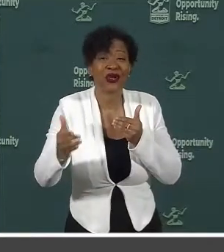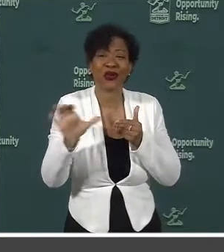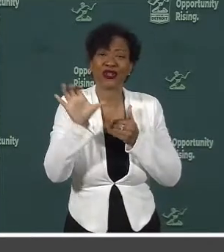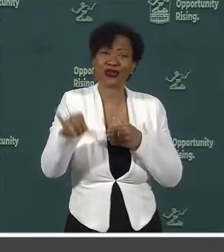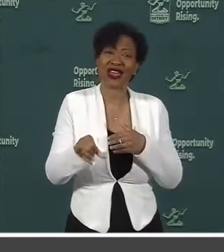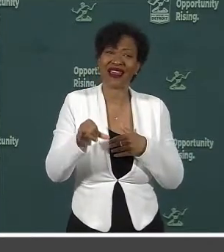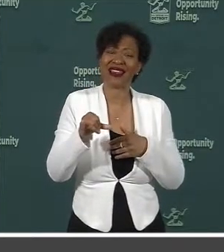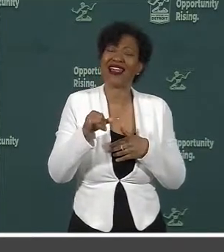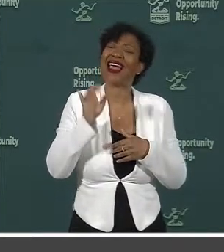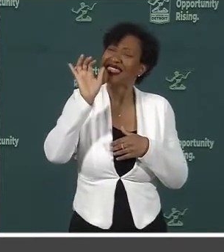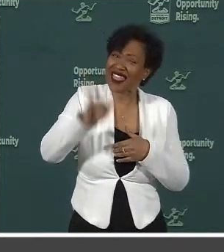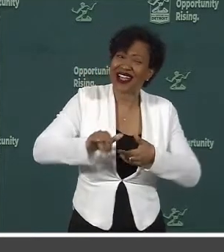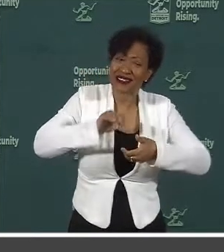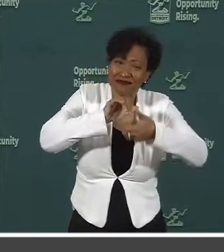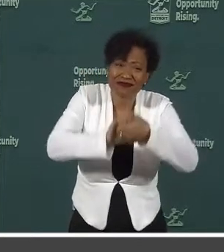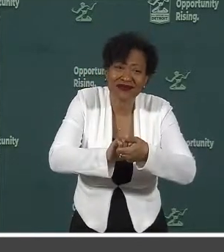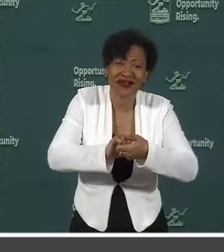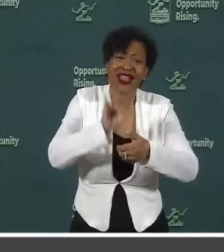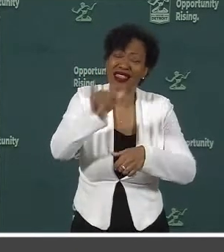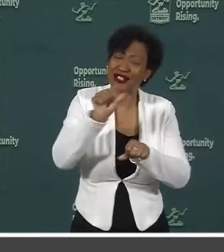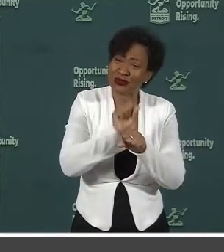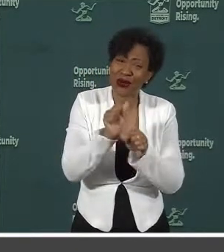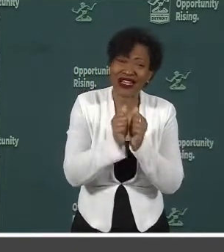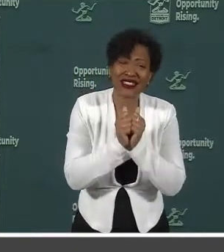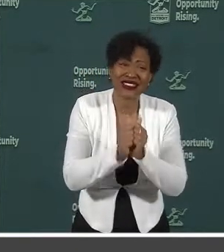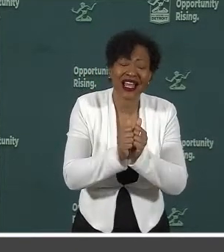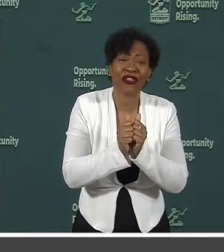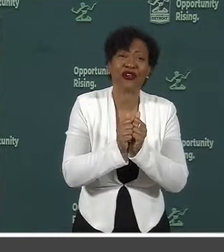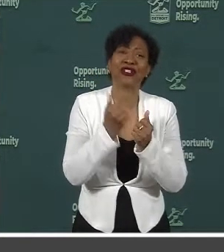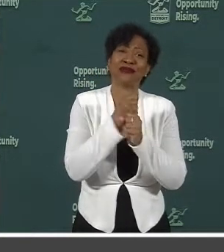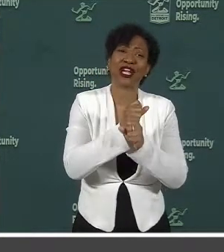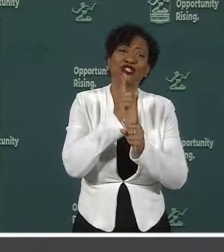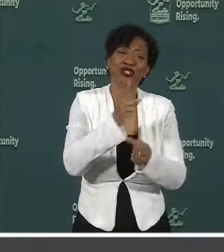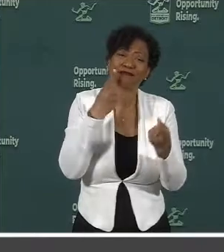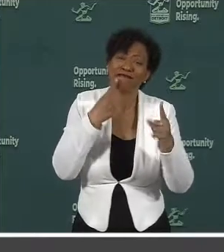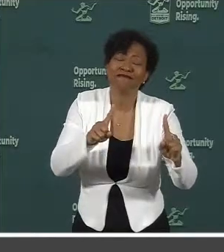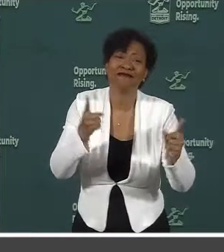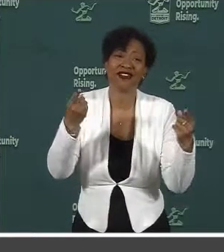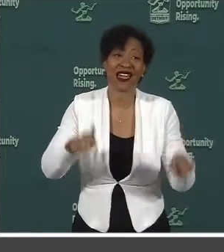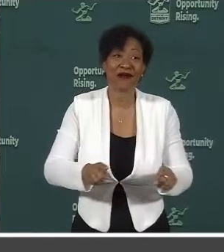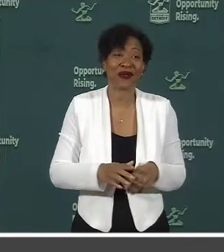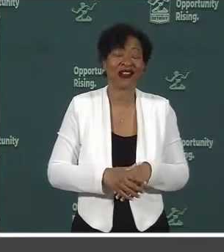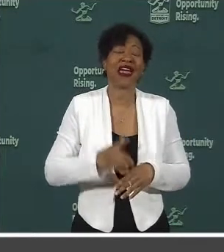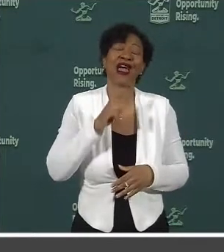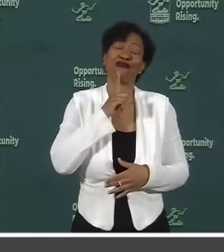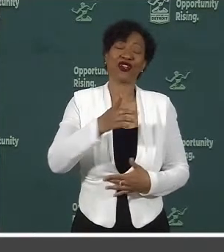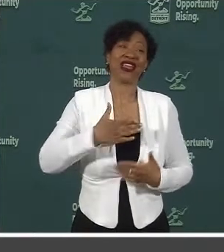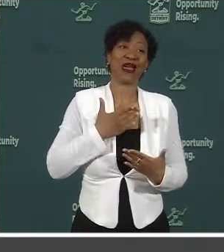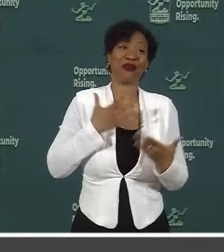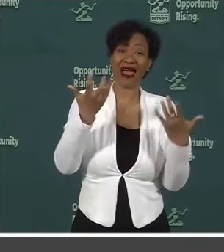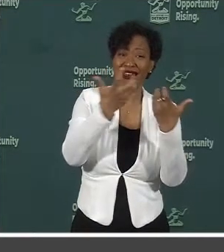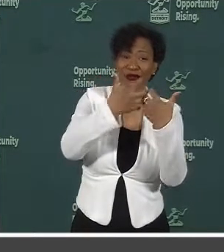TOGETHER AND I'M JUST SO PLEASED AT THE WAY THAT THAT'S WORKING AND SO IS THESE COMPANIES ARE COMING BACK THIS